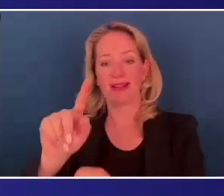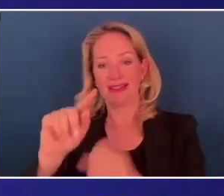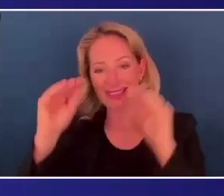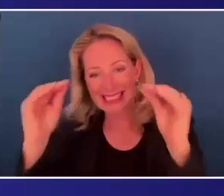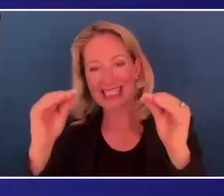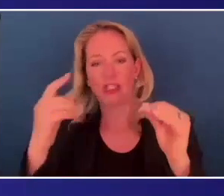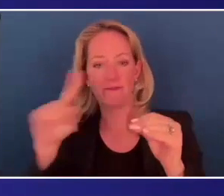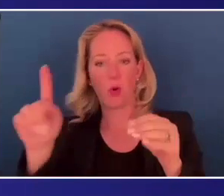And in that time realized that my students and families deserve more than I could give them in the classroom alone.